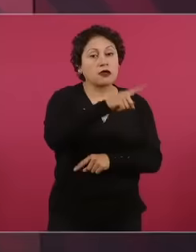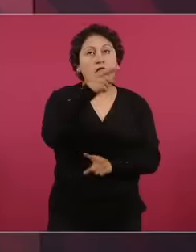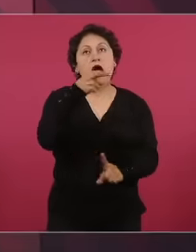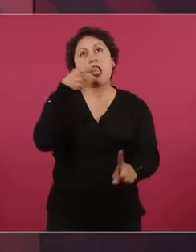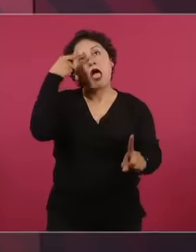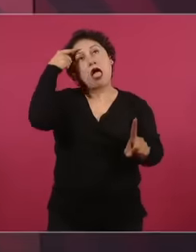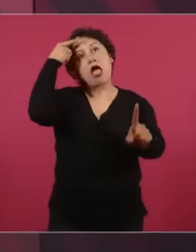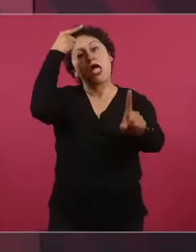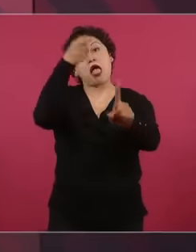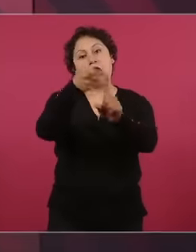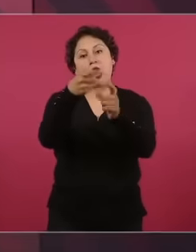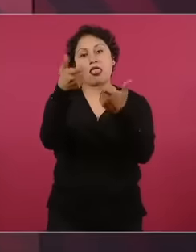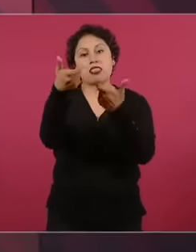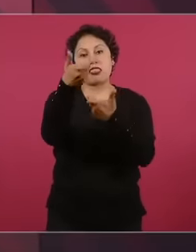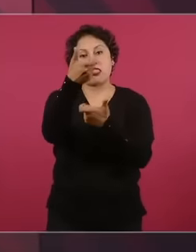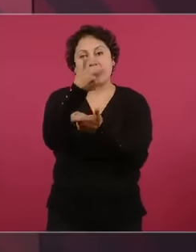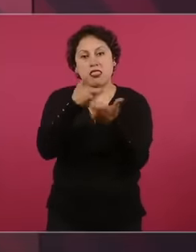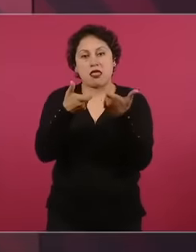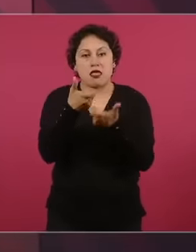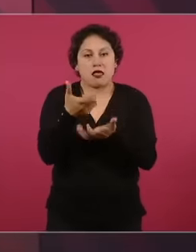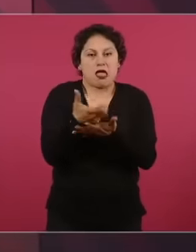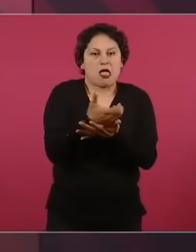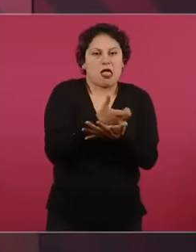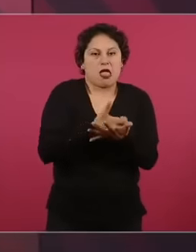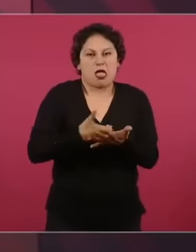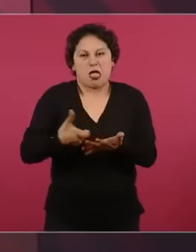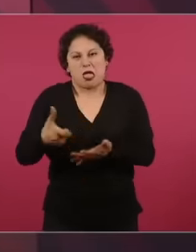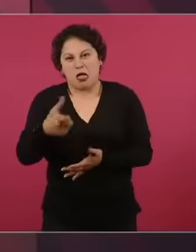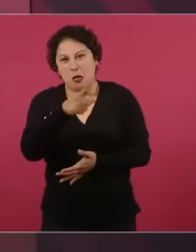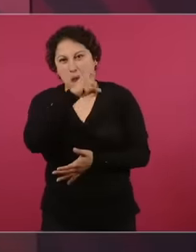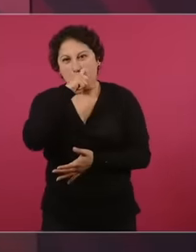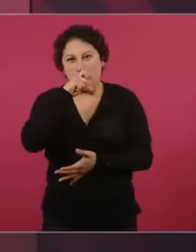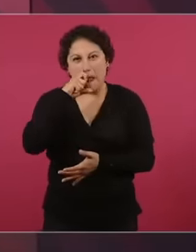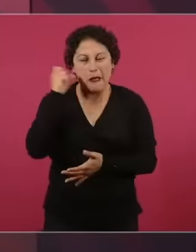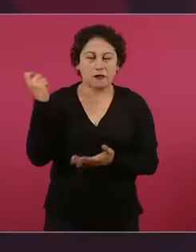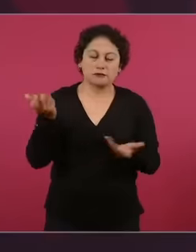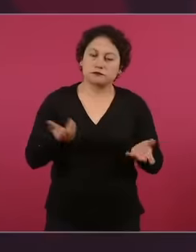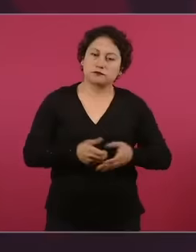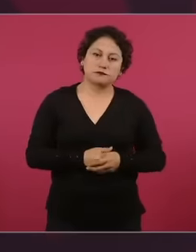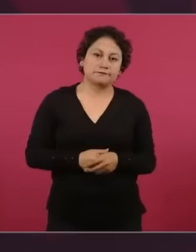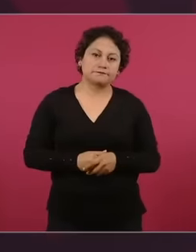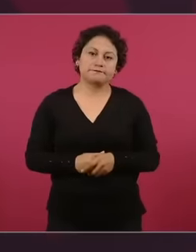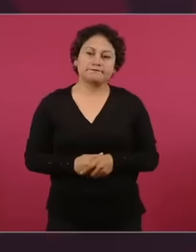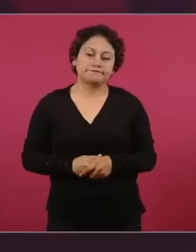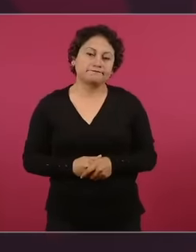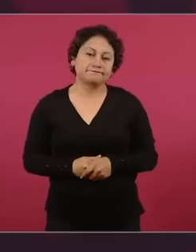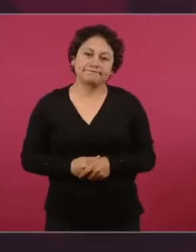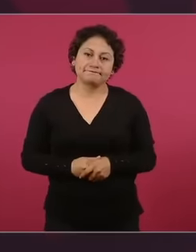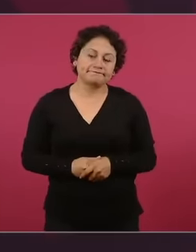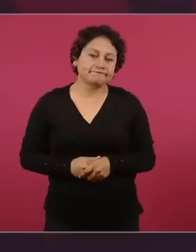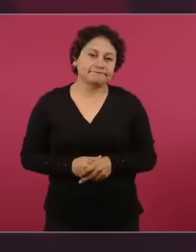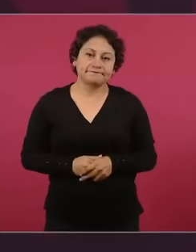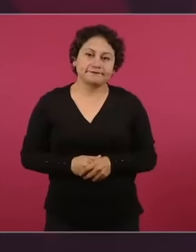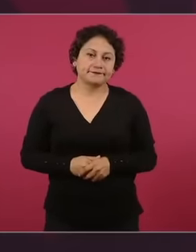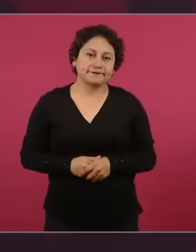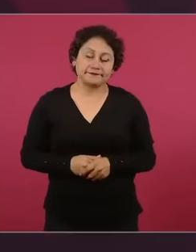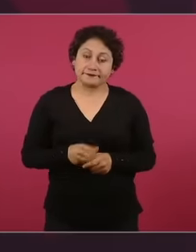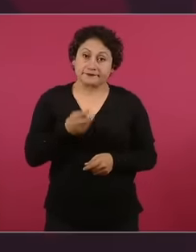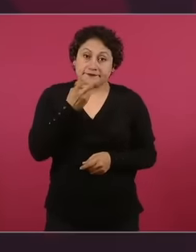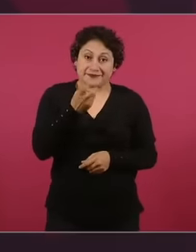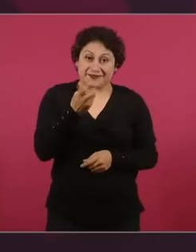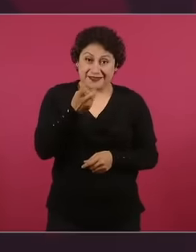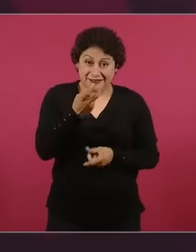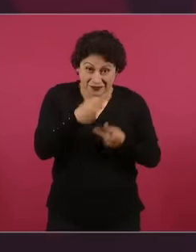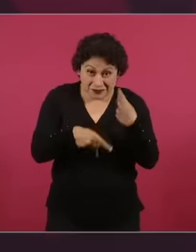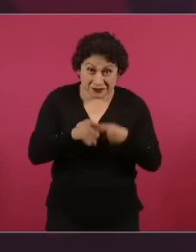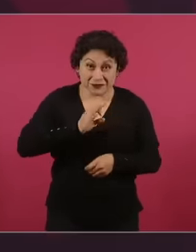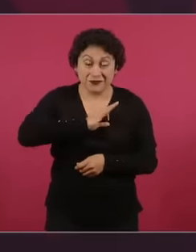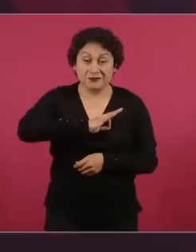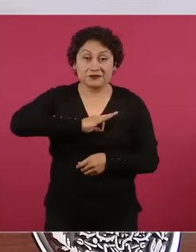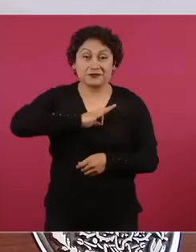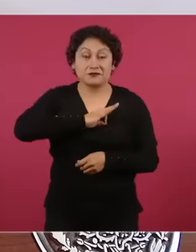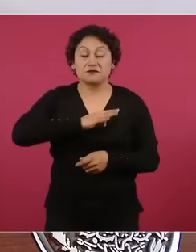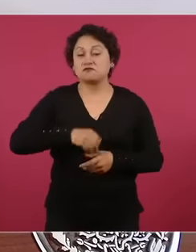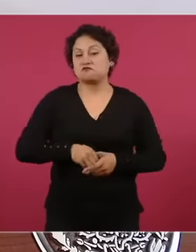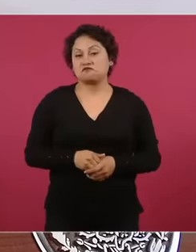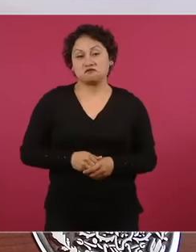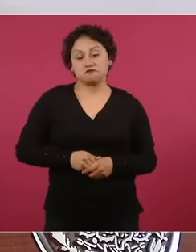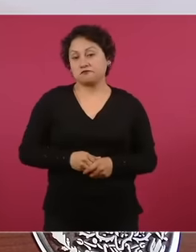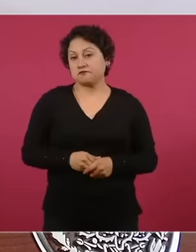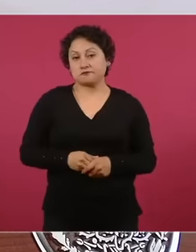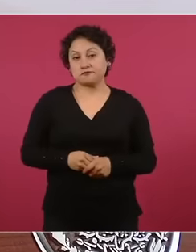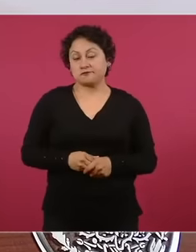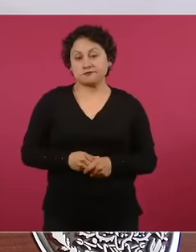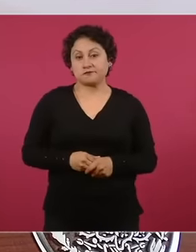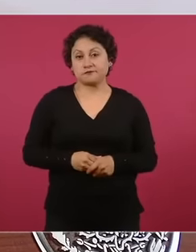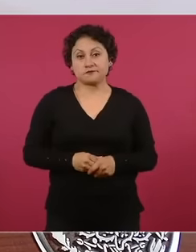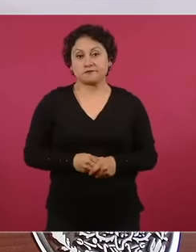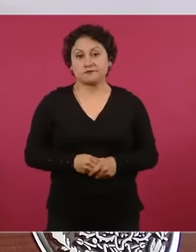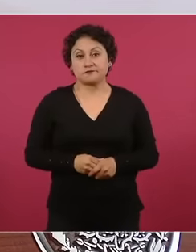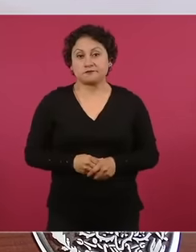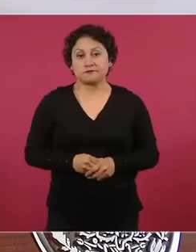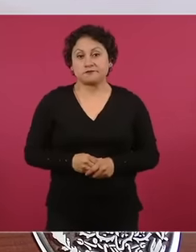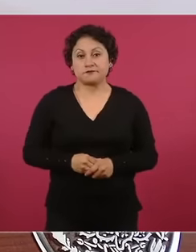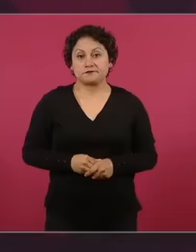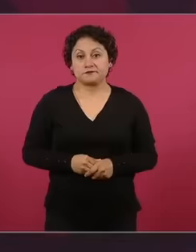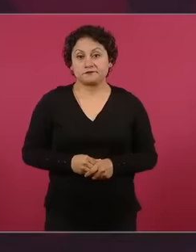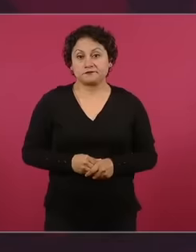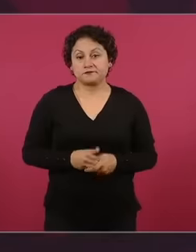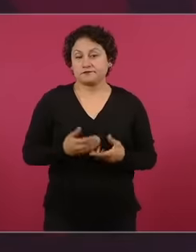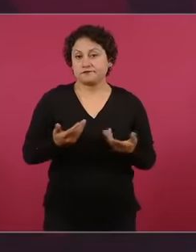money that is not true happiness. Happiness is being good with oneself,